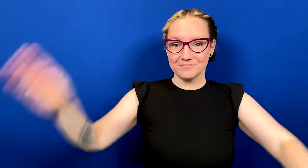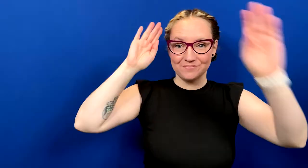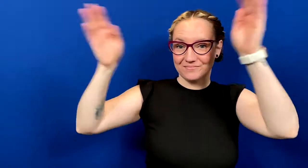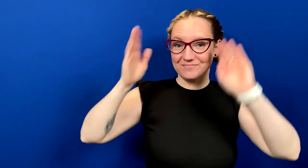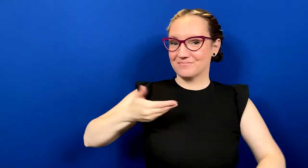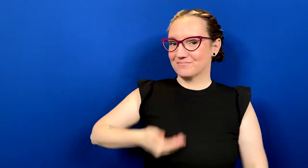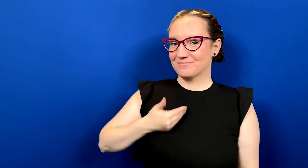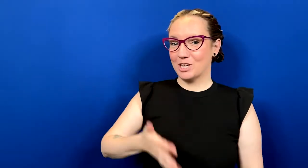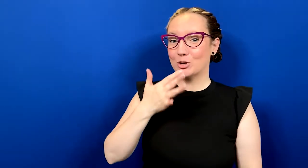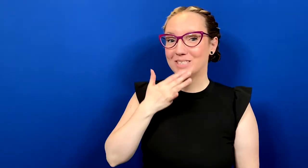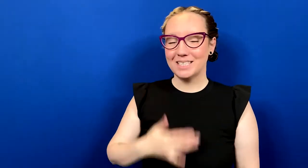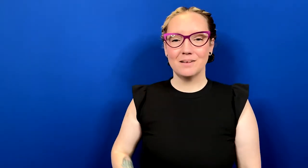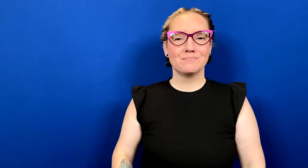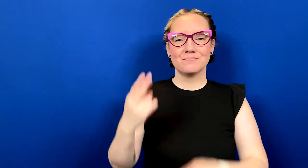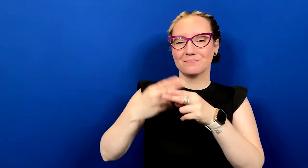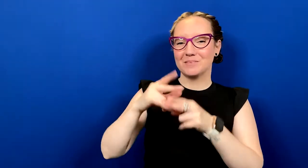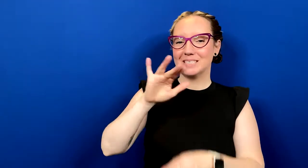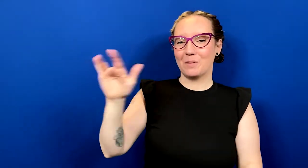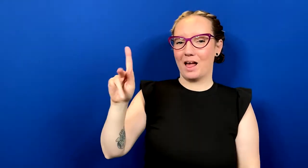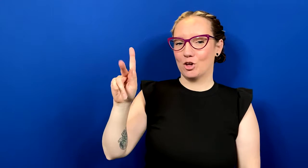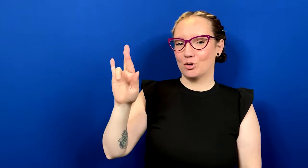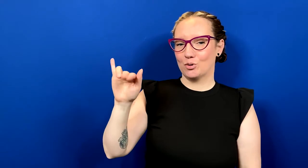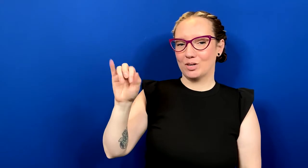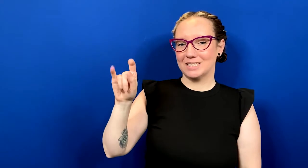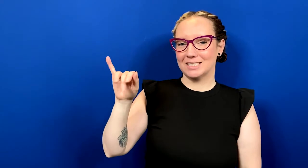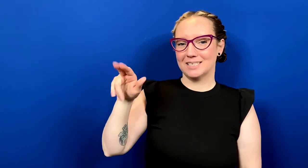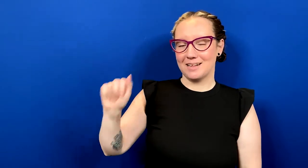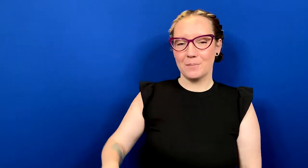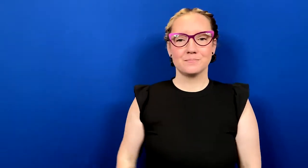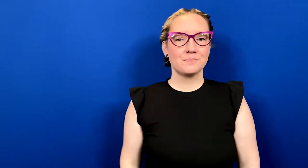Hi! I'm *sign name*, spelled Kristina.